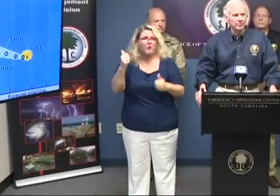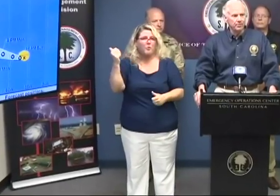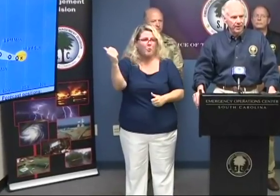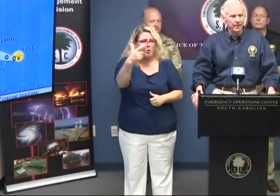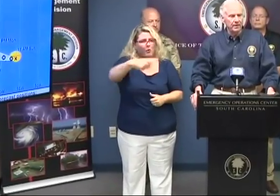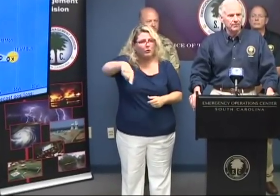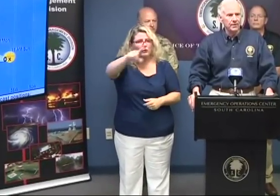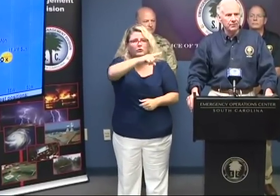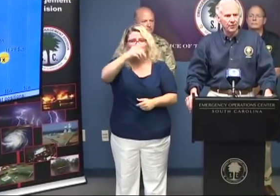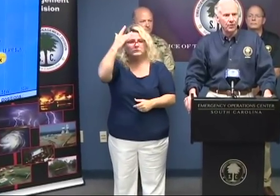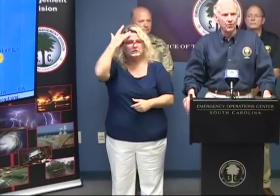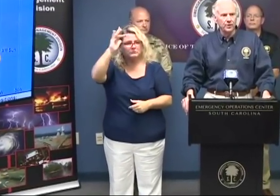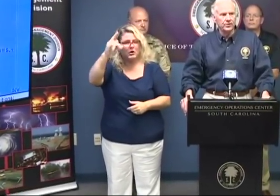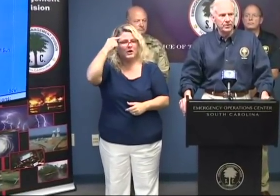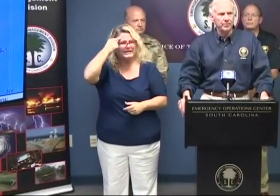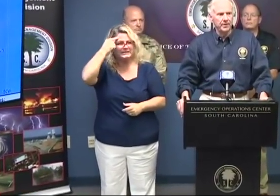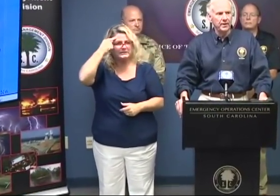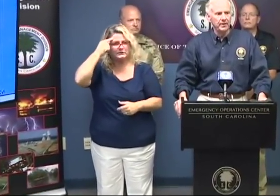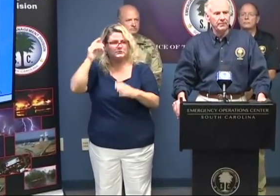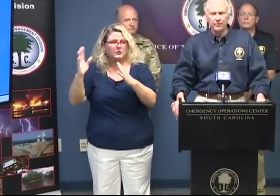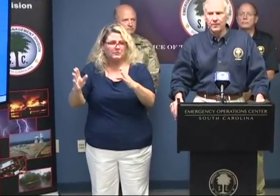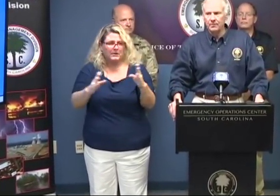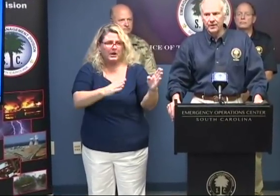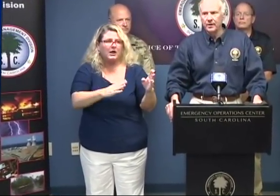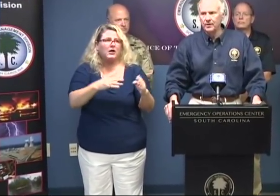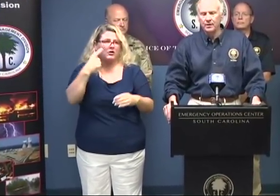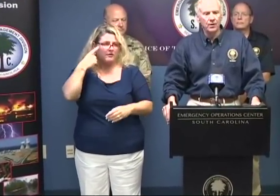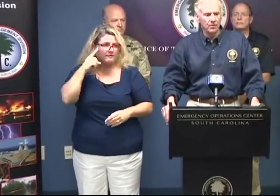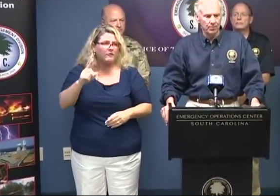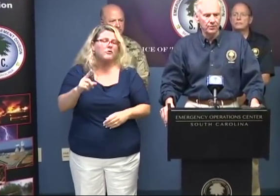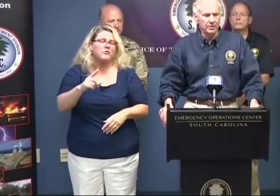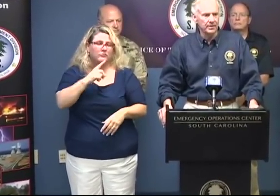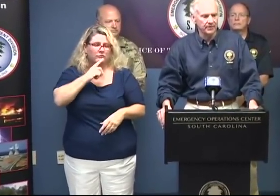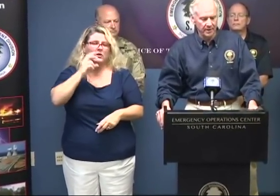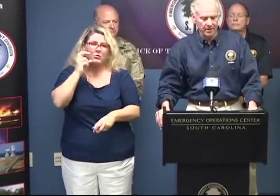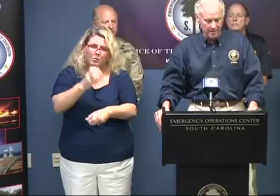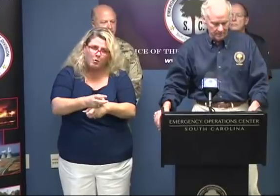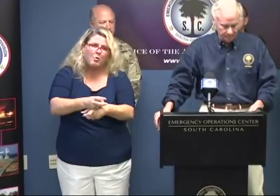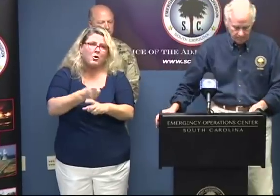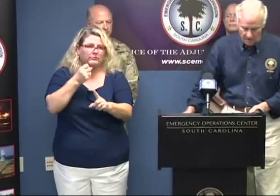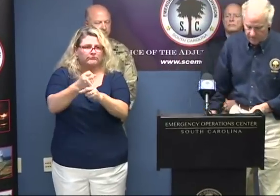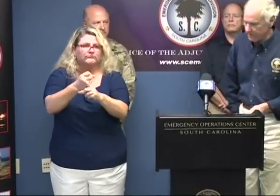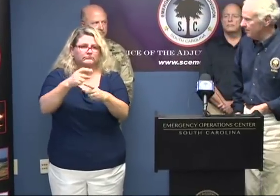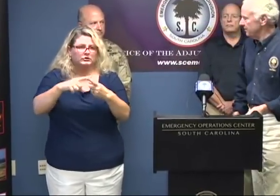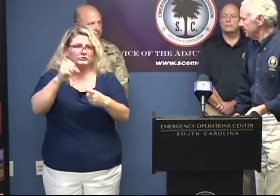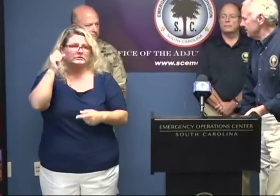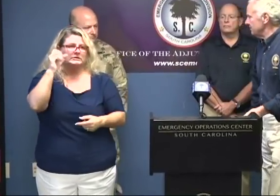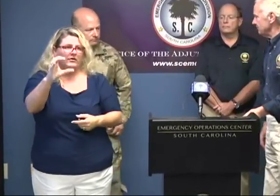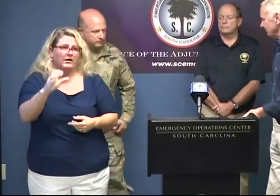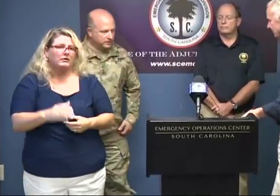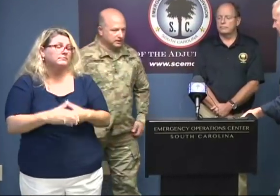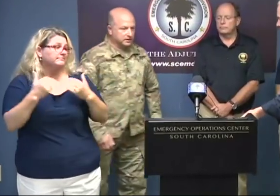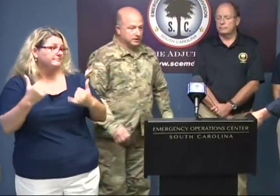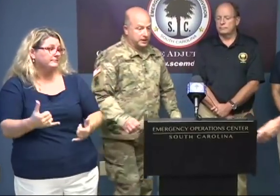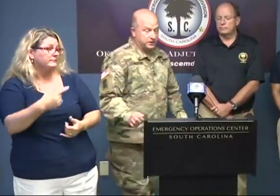and prepare for what could be a very hard blow to South Carolina. General Livingston.